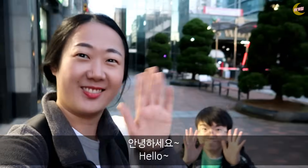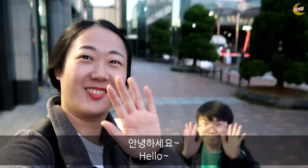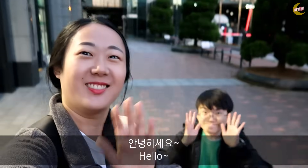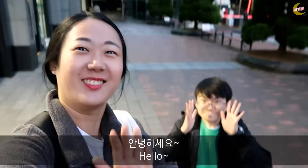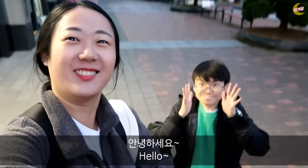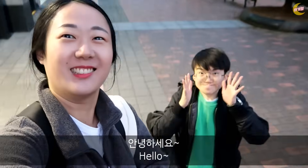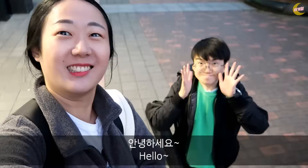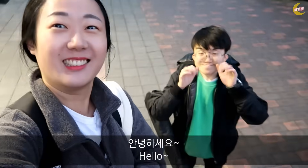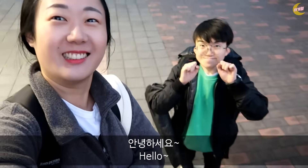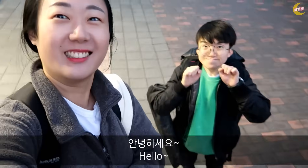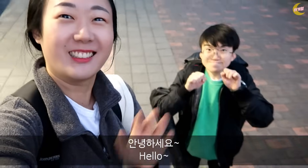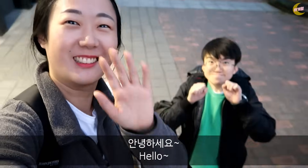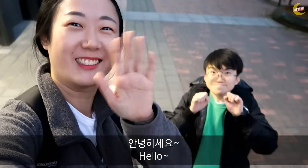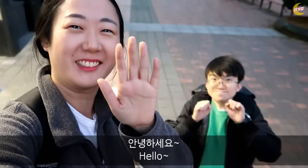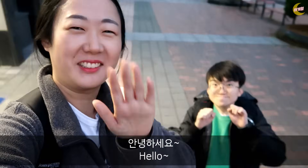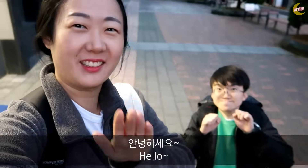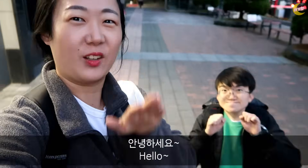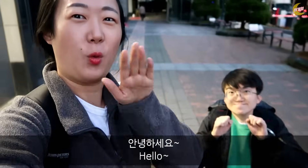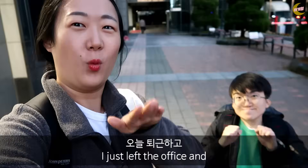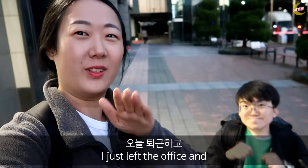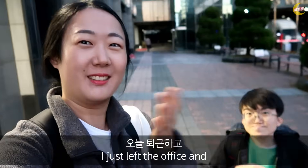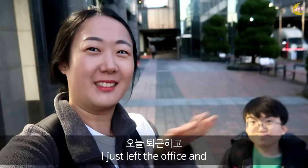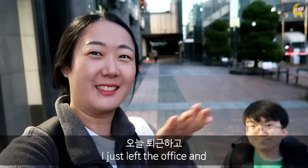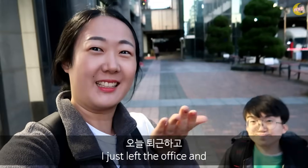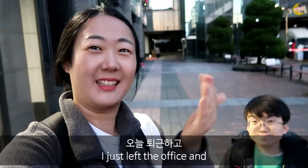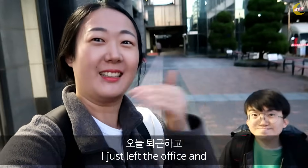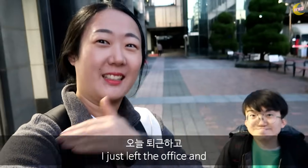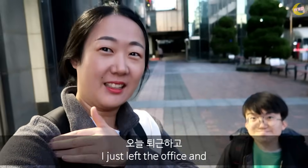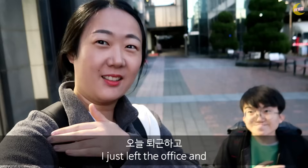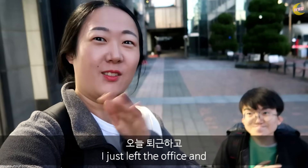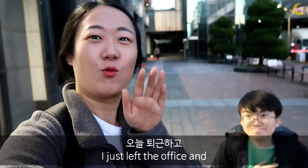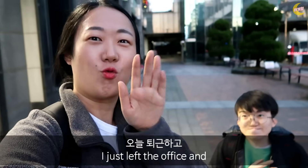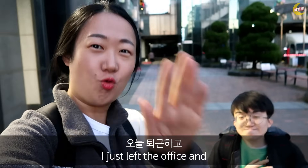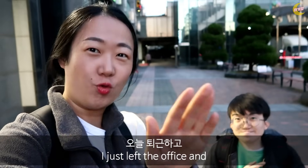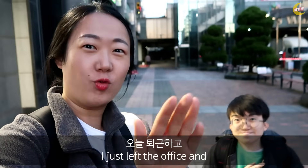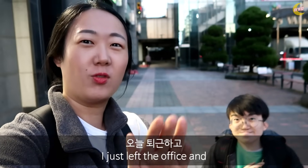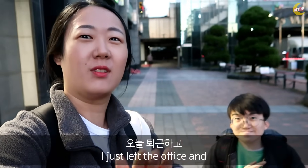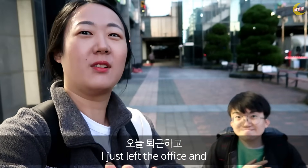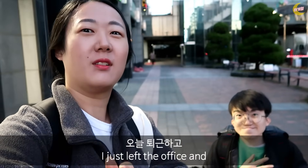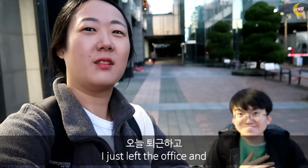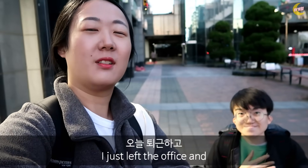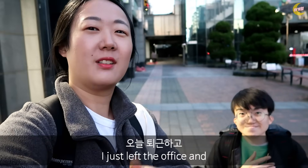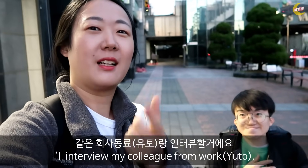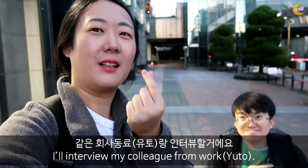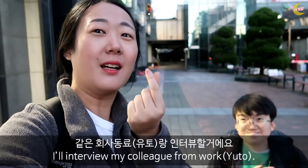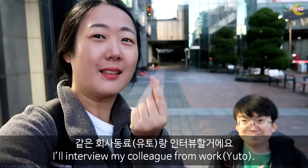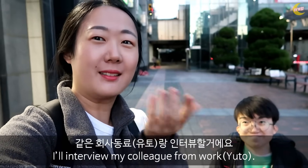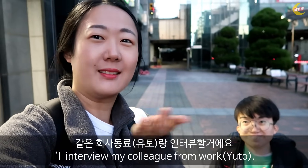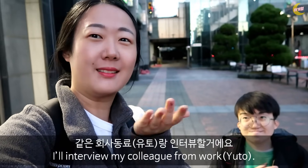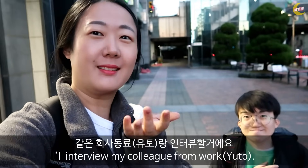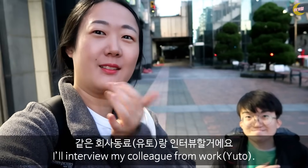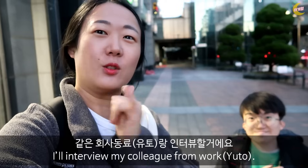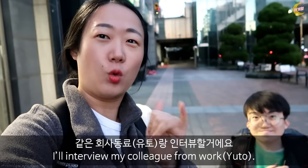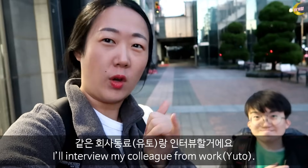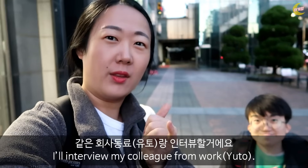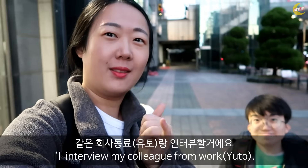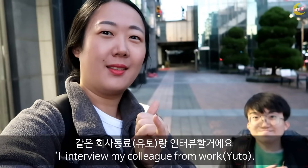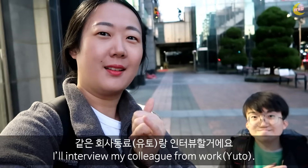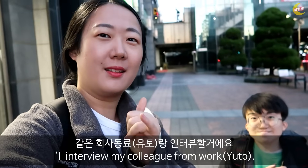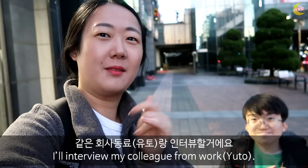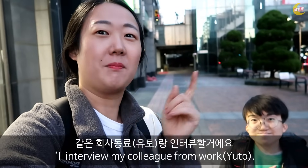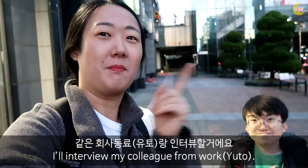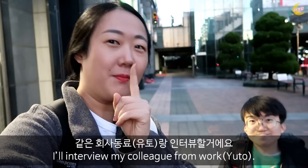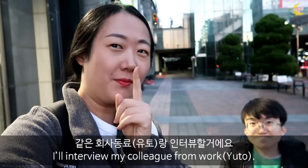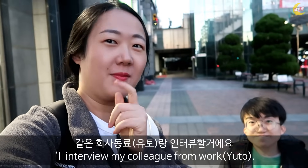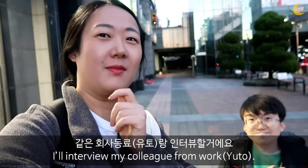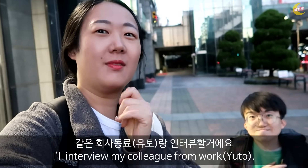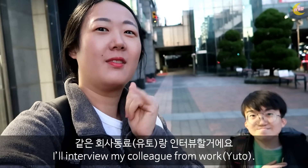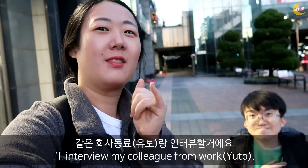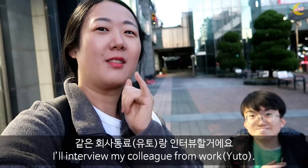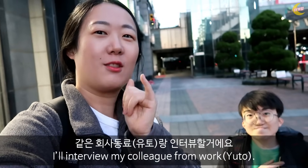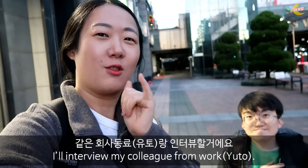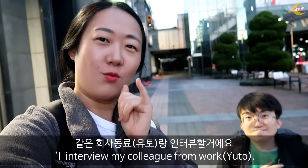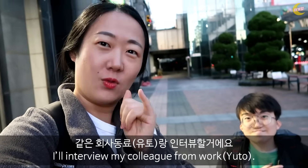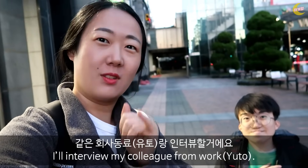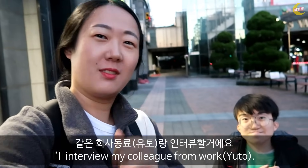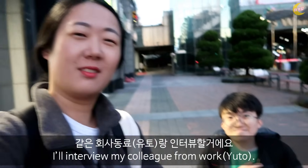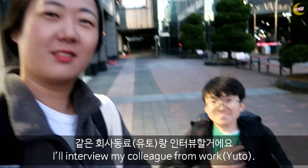Hello~ I just left the office and I’ll interview my colleague from work(Yuto).